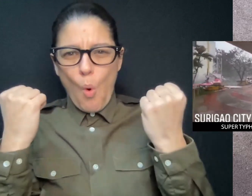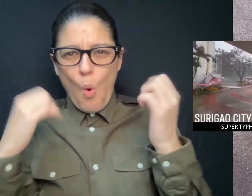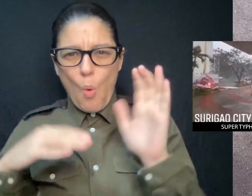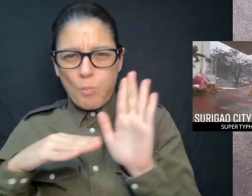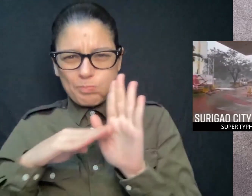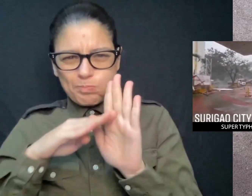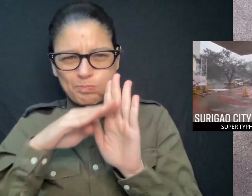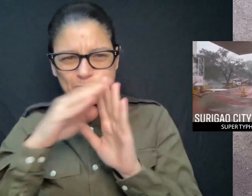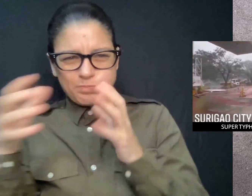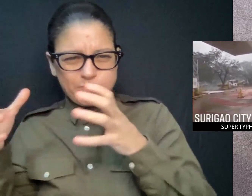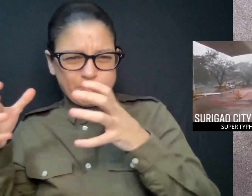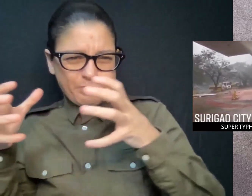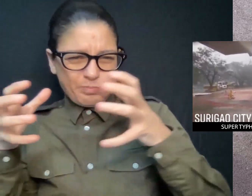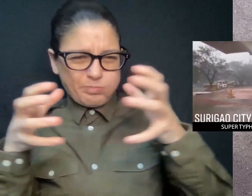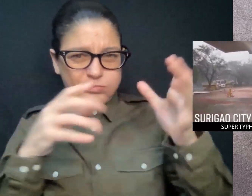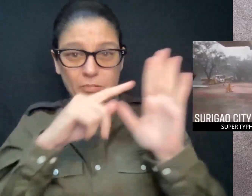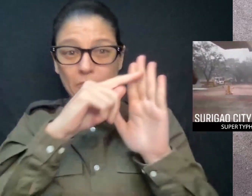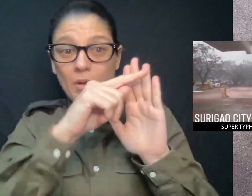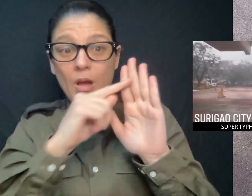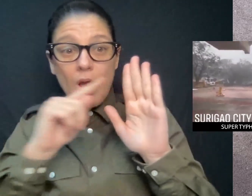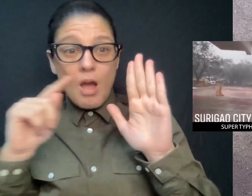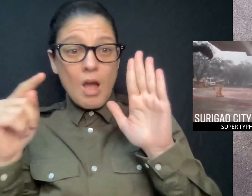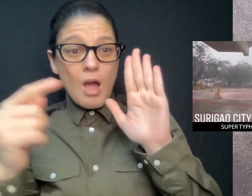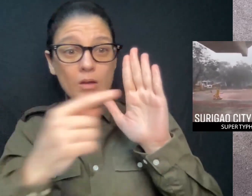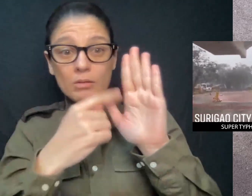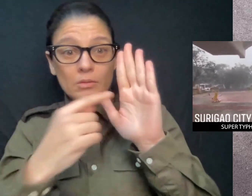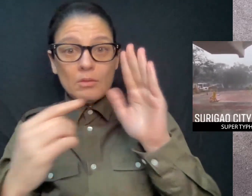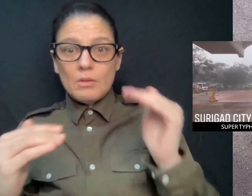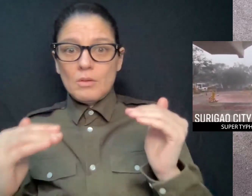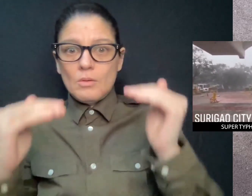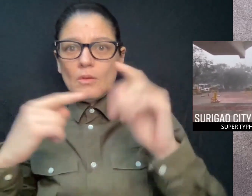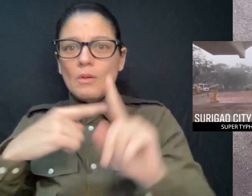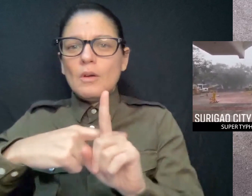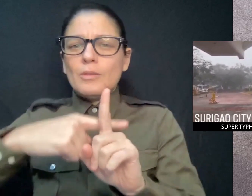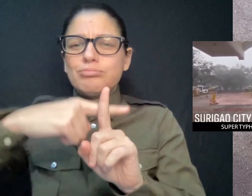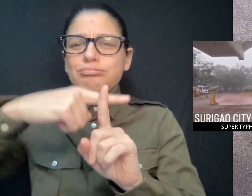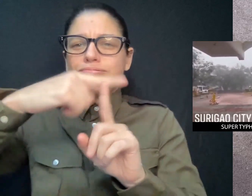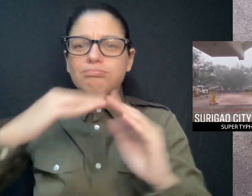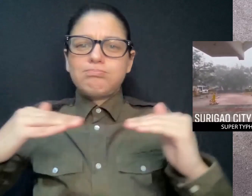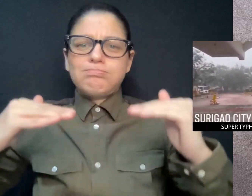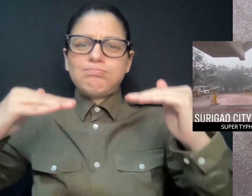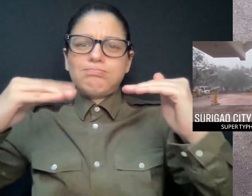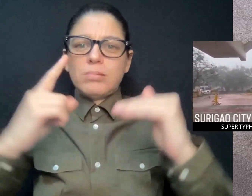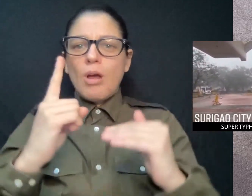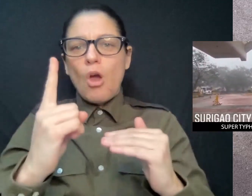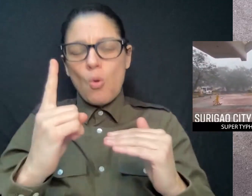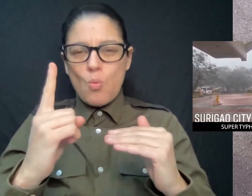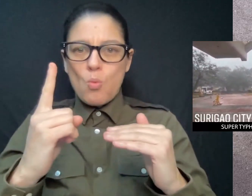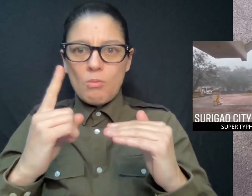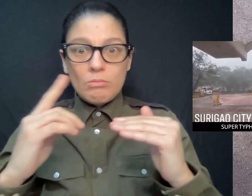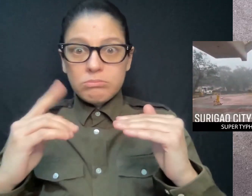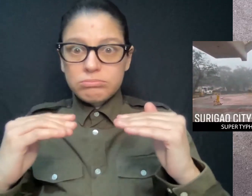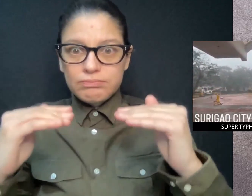the storm intensified as it approached the coast starting as a category one storm